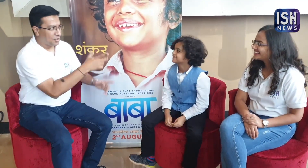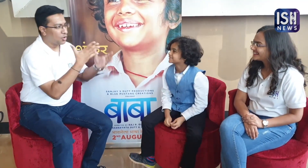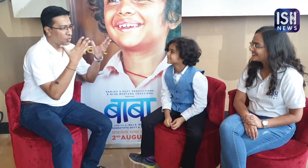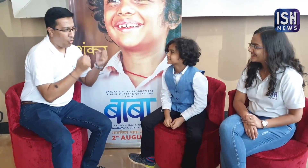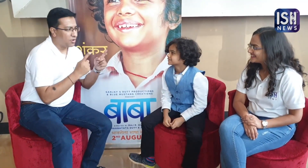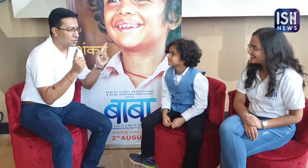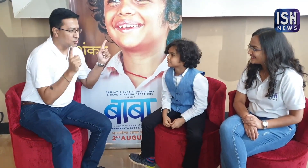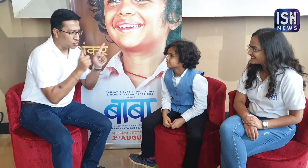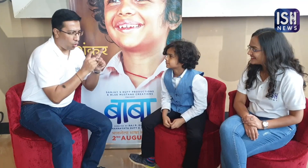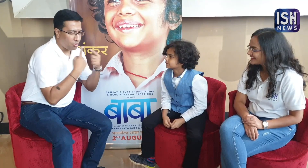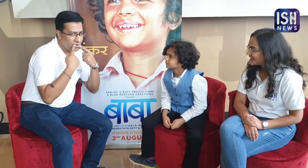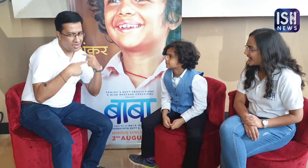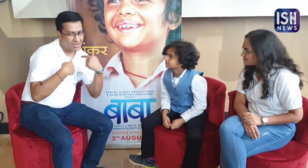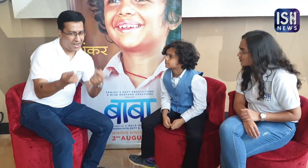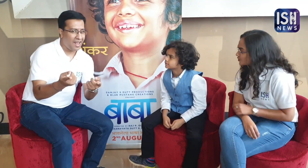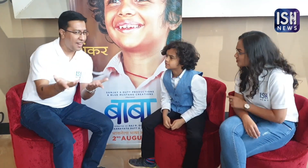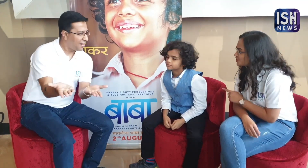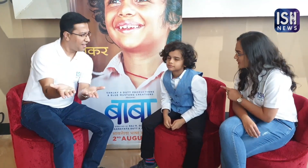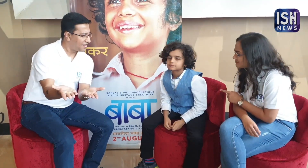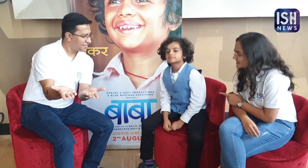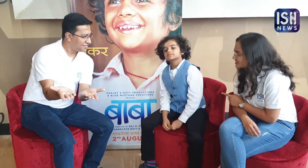Do you want to give our viewers a small message?